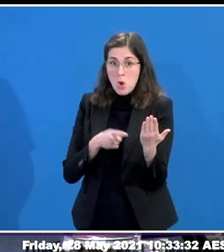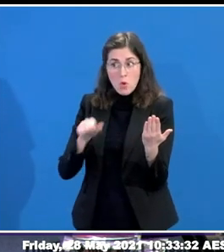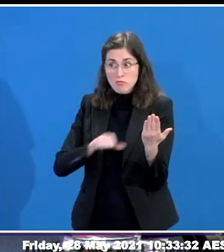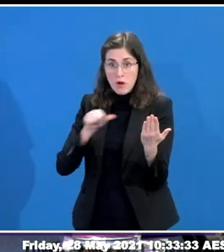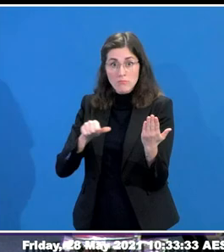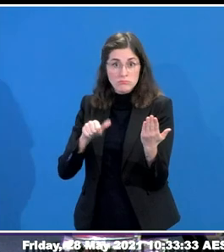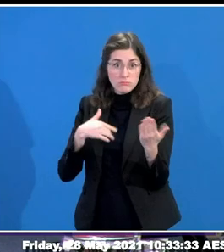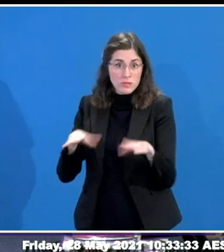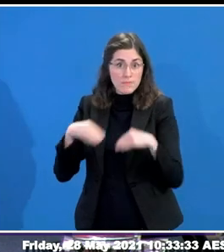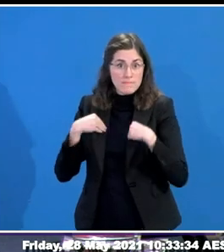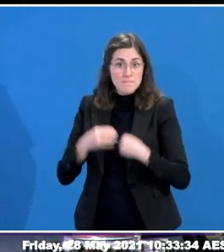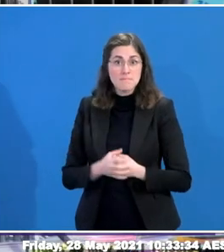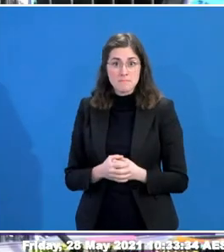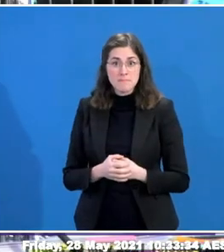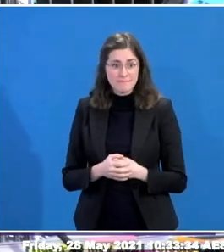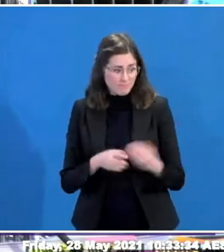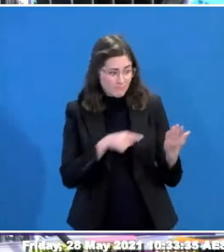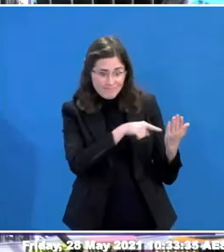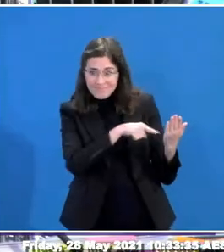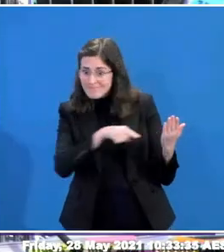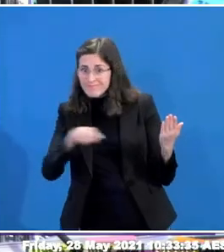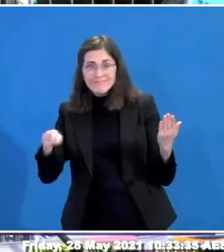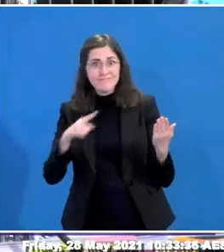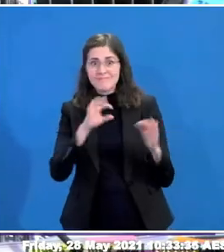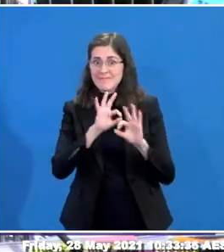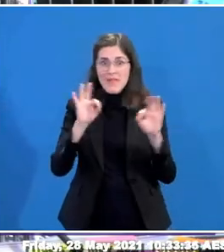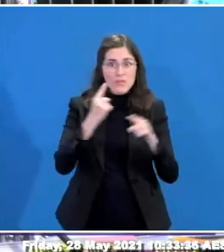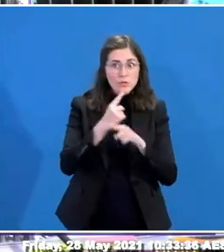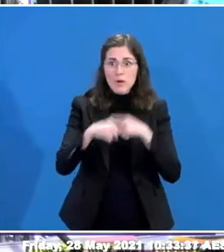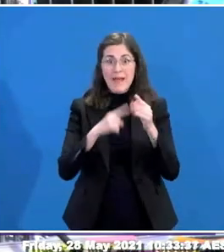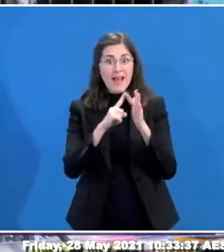There is no reference to Eliza bullying or harassing staff, is there?